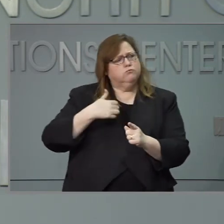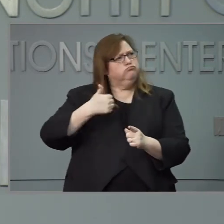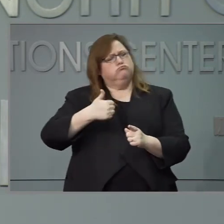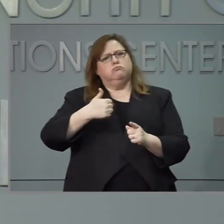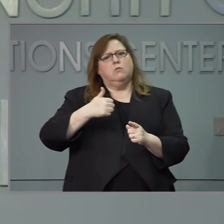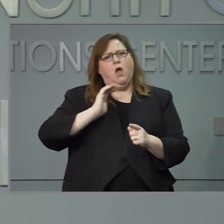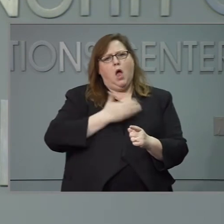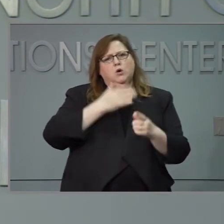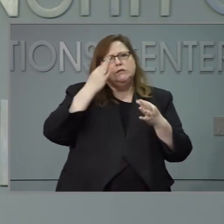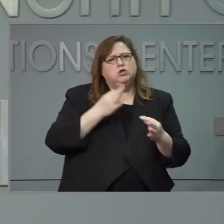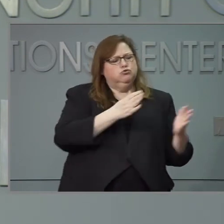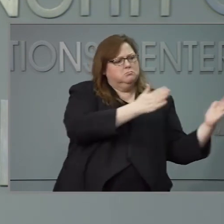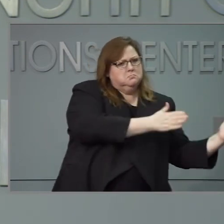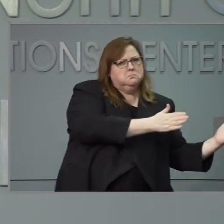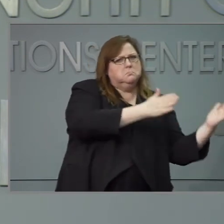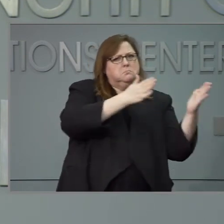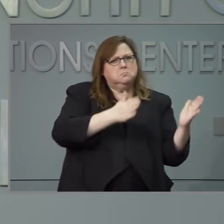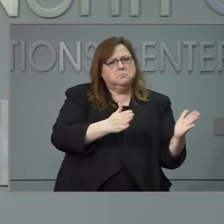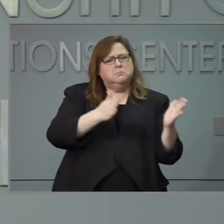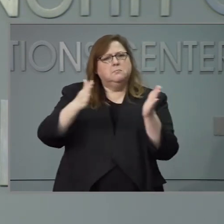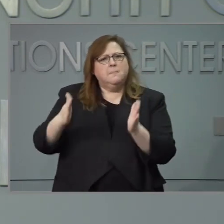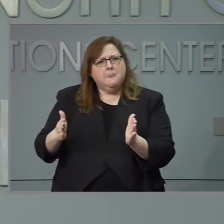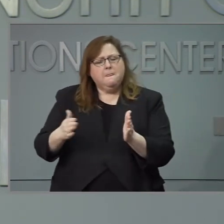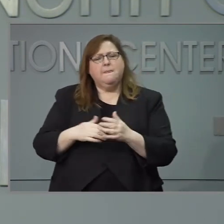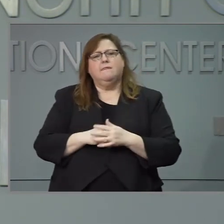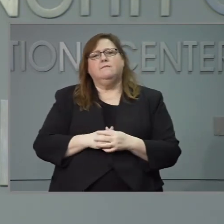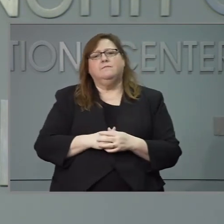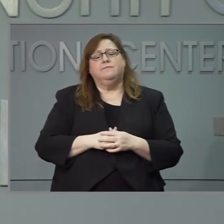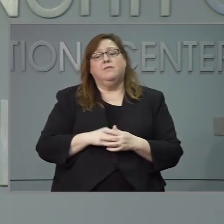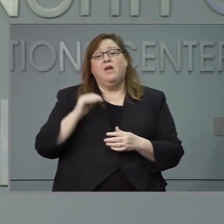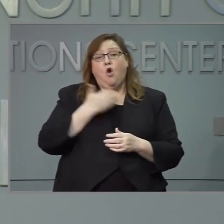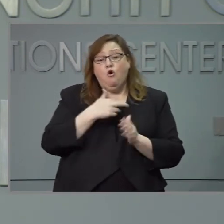CONSERVAR A LOS MEJORES TRABAJADORES. IMPULSAR LA MORAL